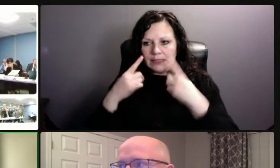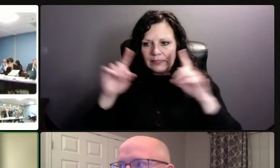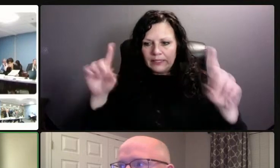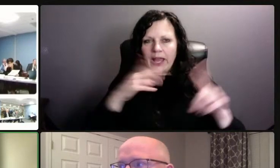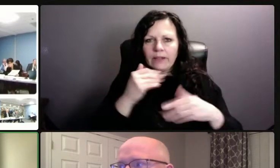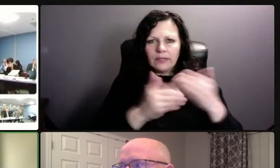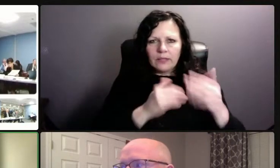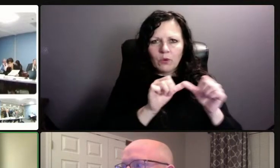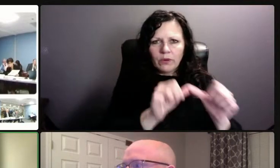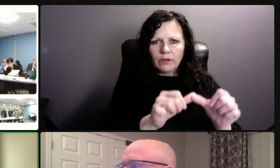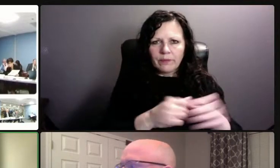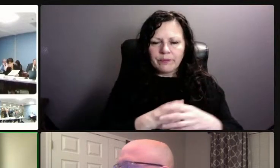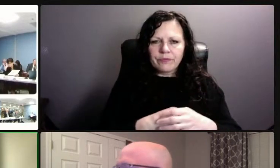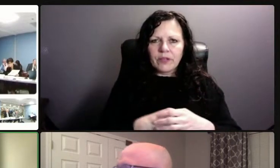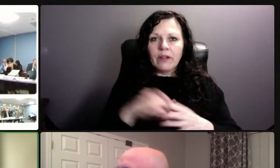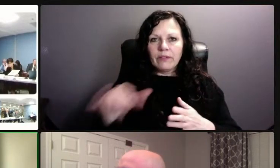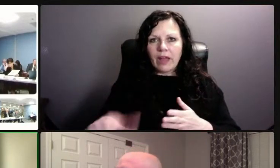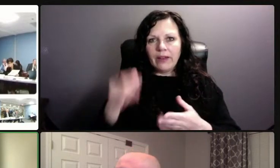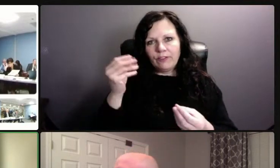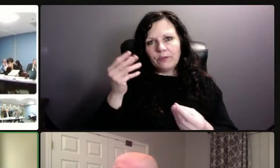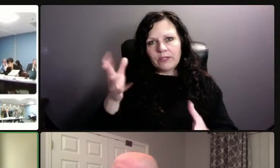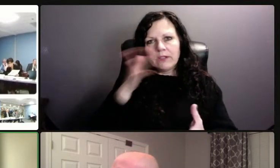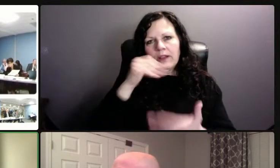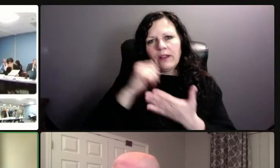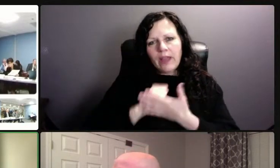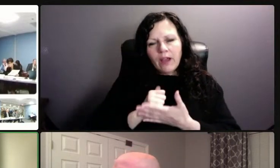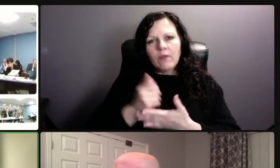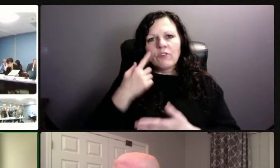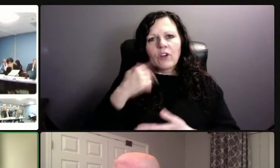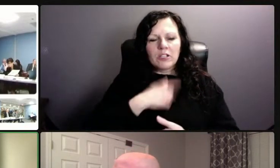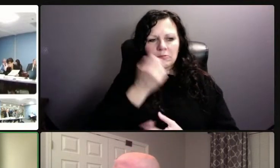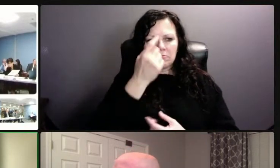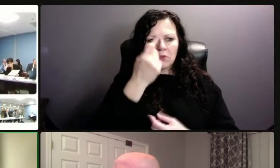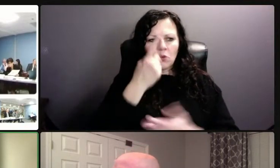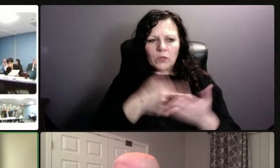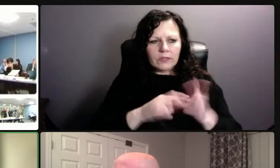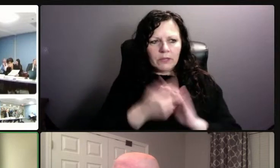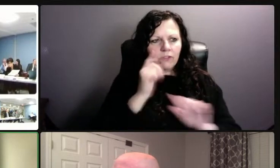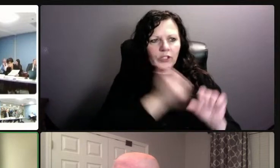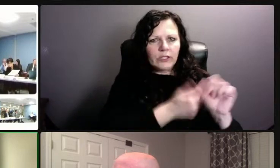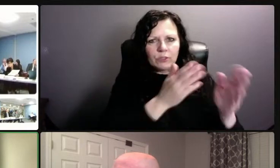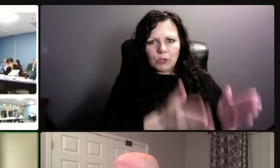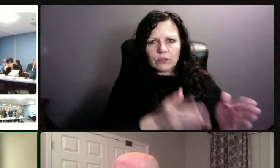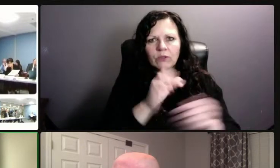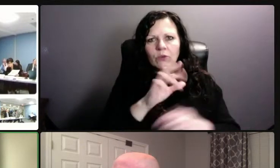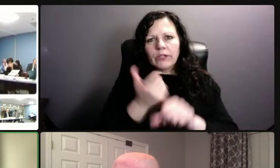WHERE WE NEED TO BE AND KEEP